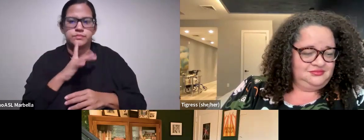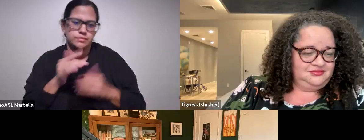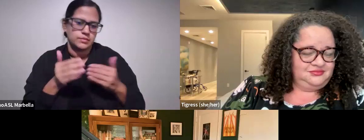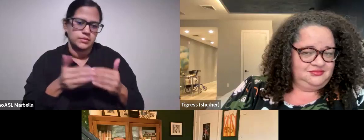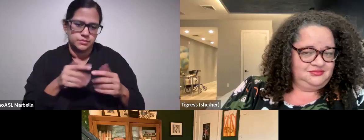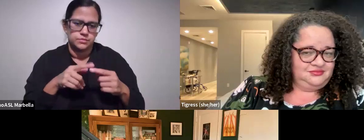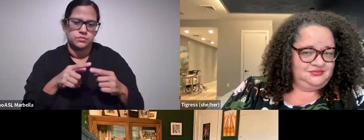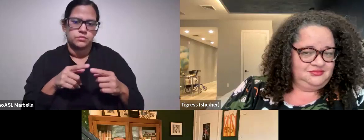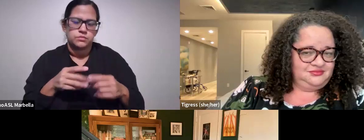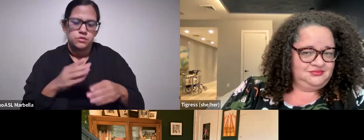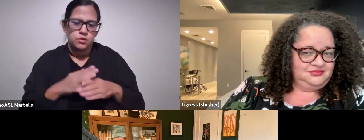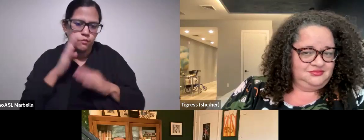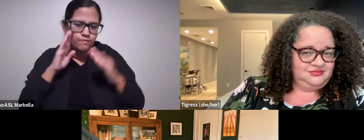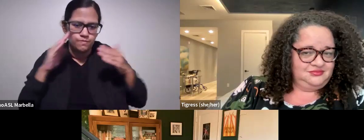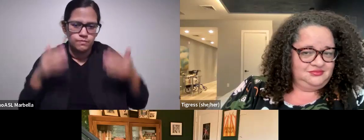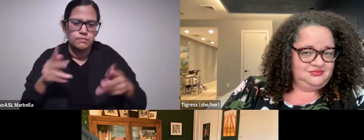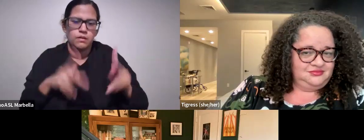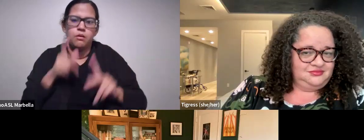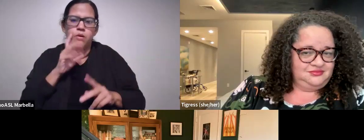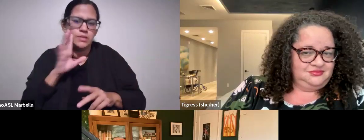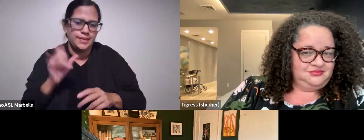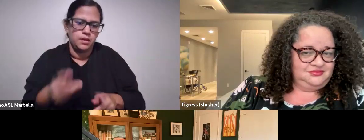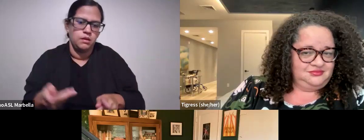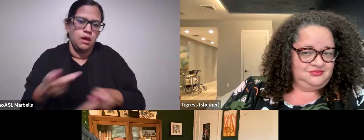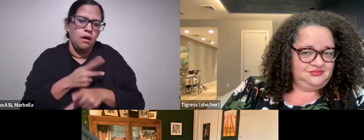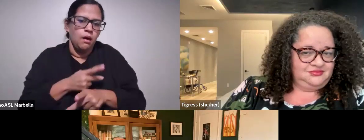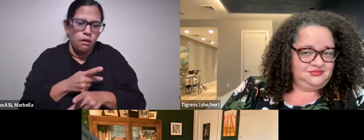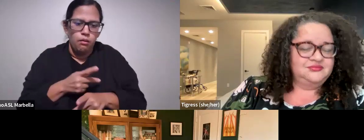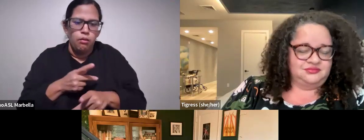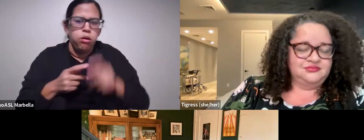overfocus on people who seem like the worst actors in the space.